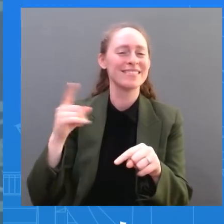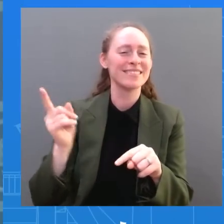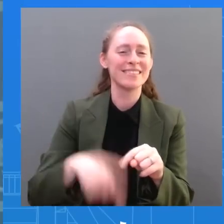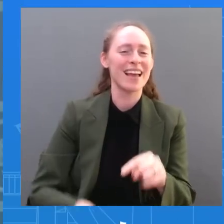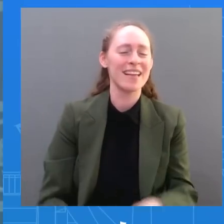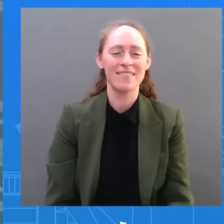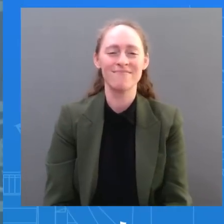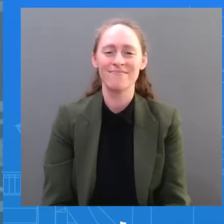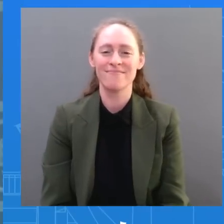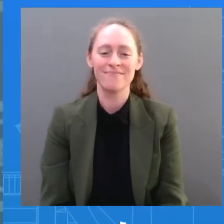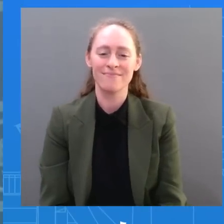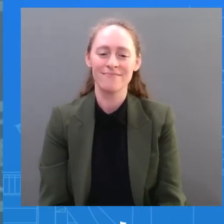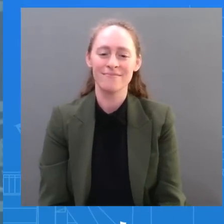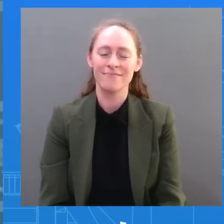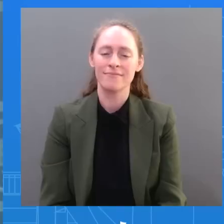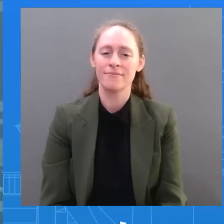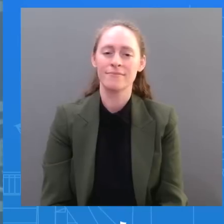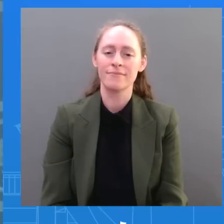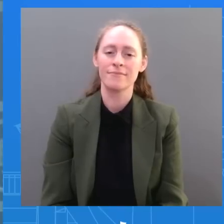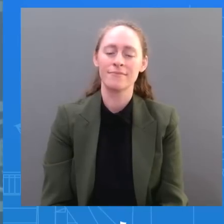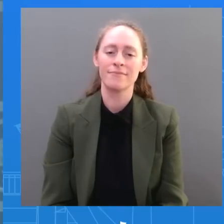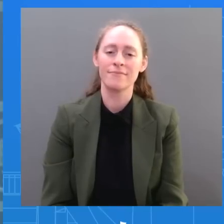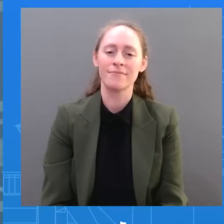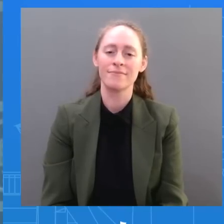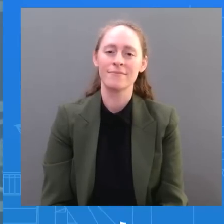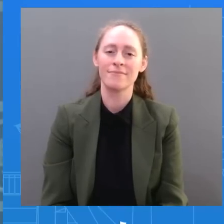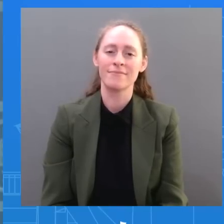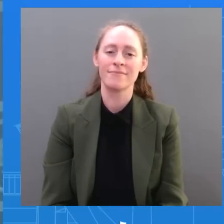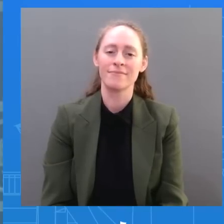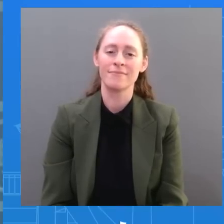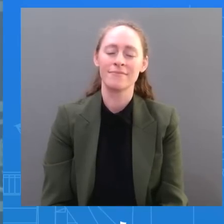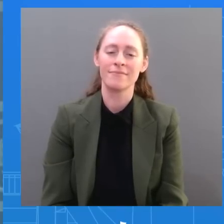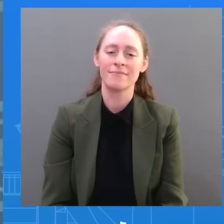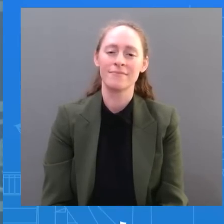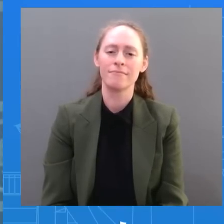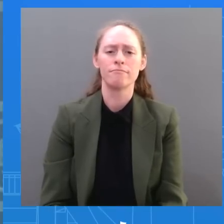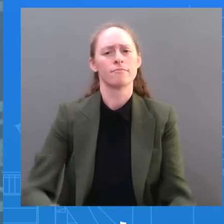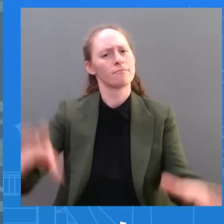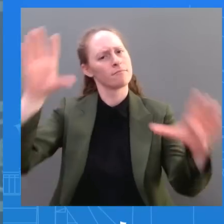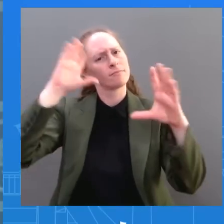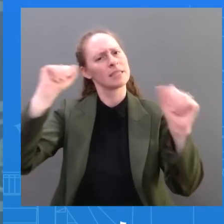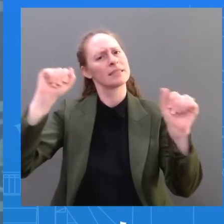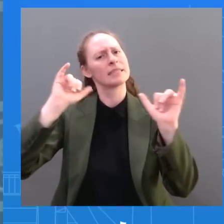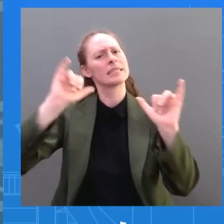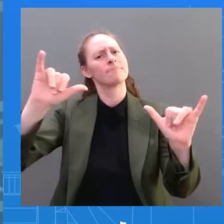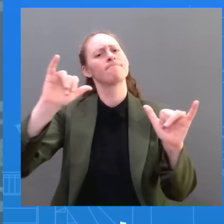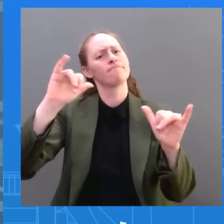that we continue delivering for the American people. He has said -- what I can say from here --